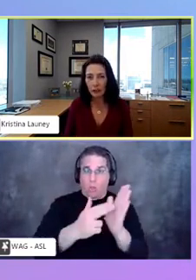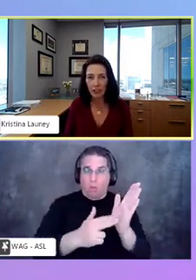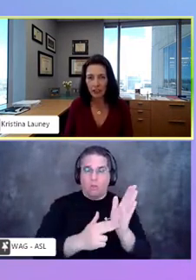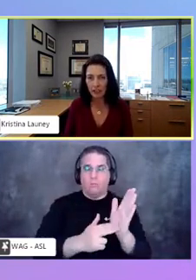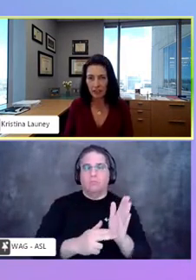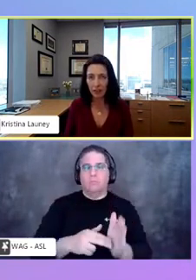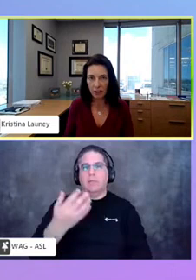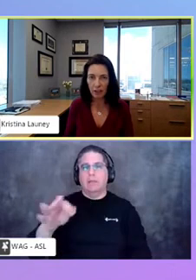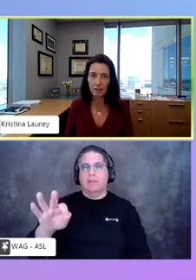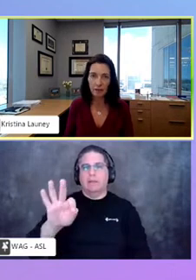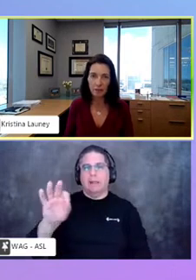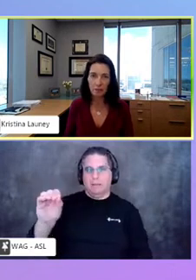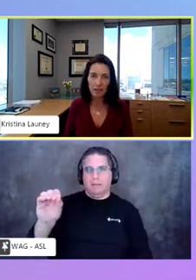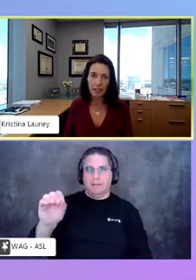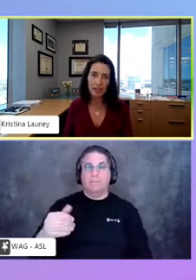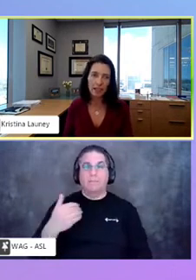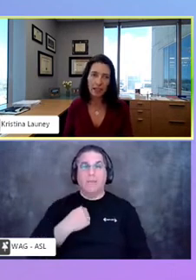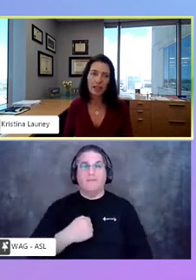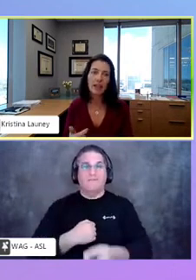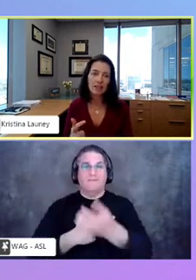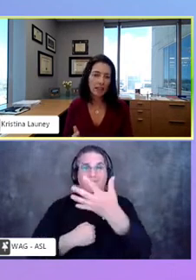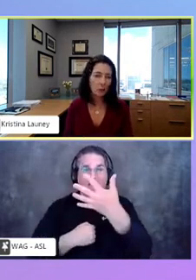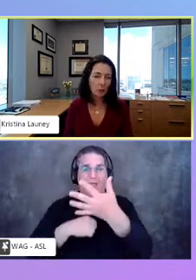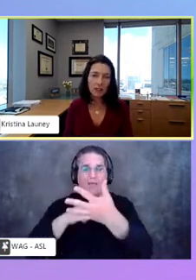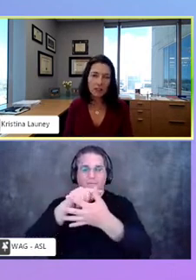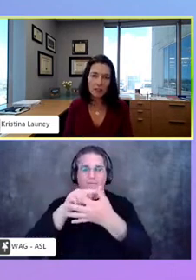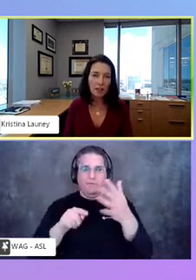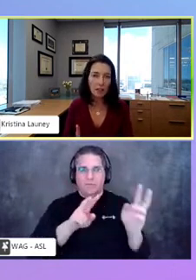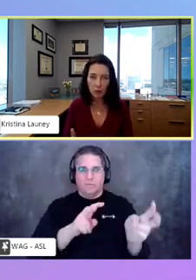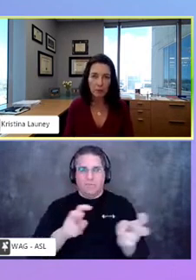against individuals with disabilities. Signed into law